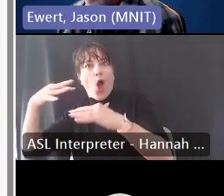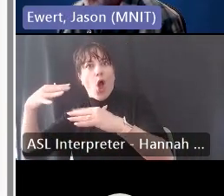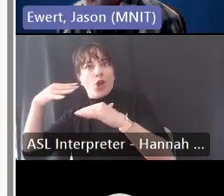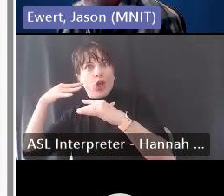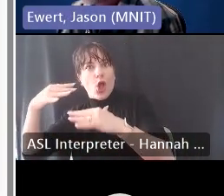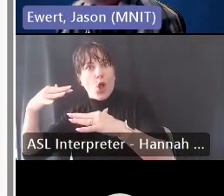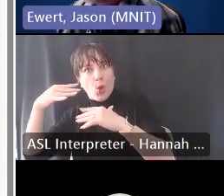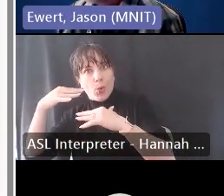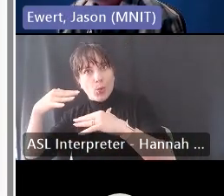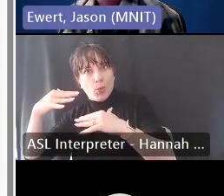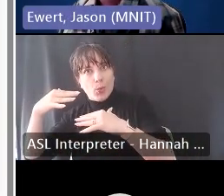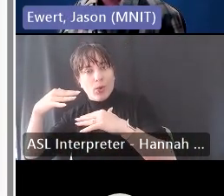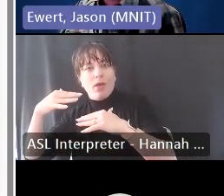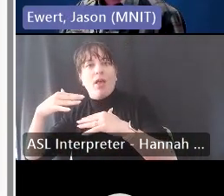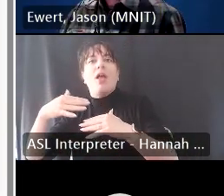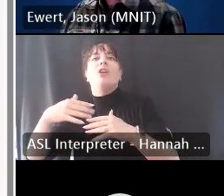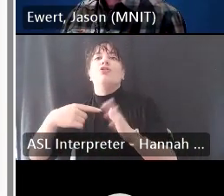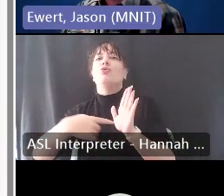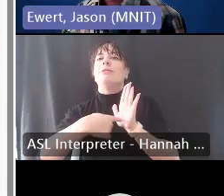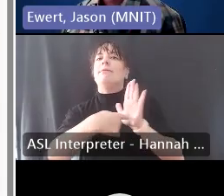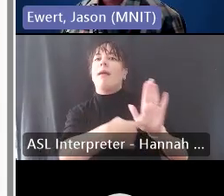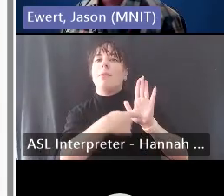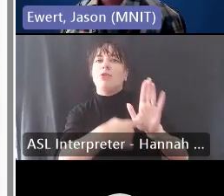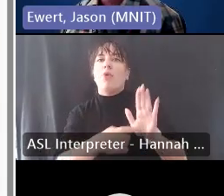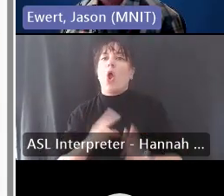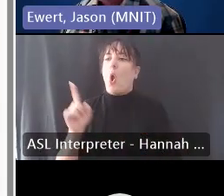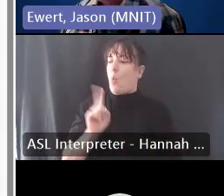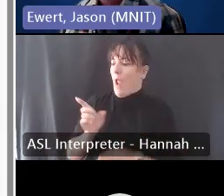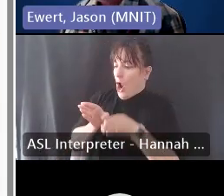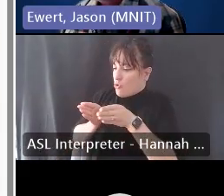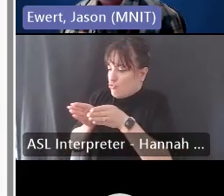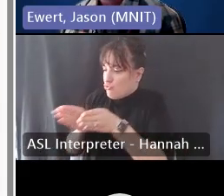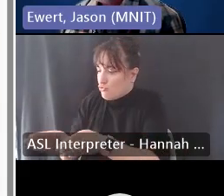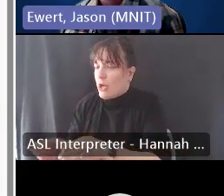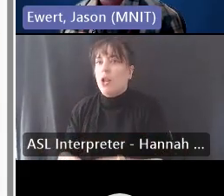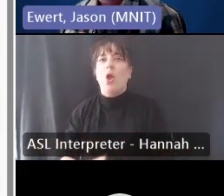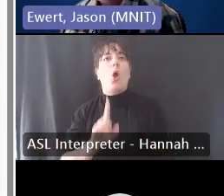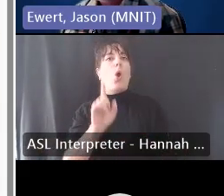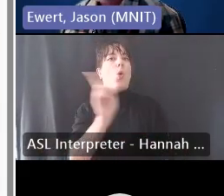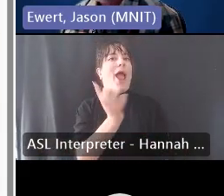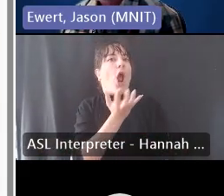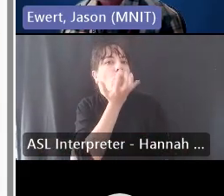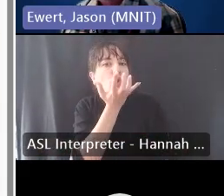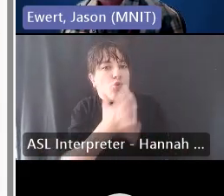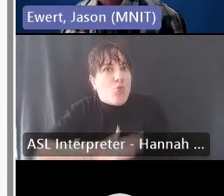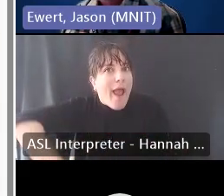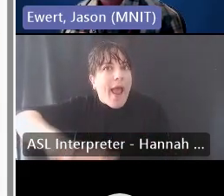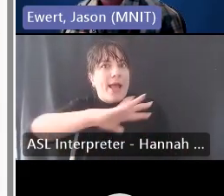to building that kind of thing. There's some really neat campus maps built using that platform.